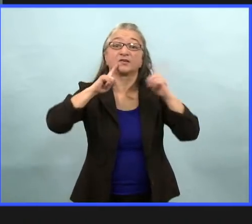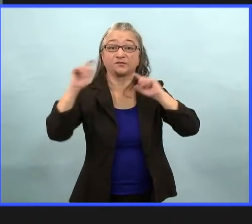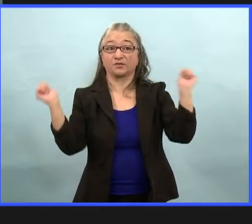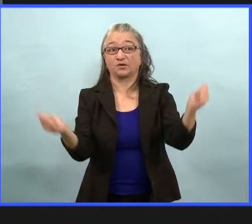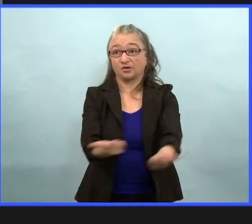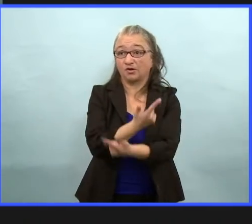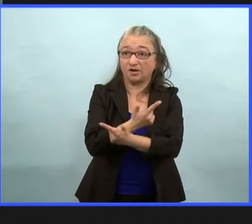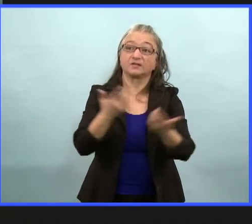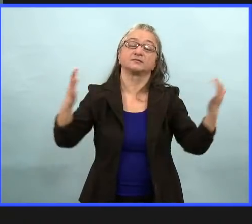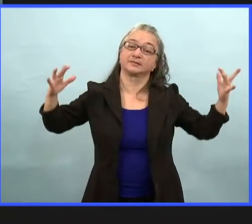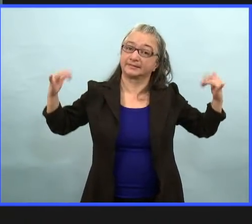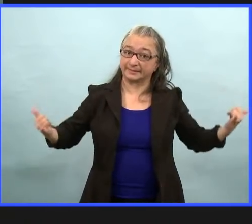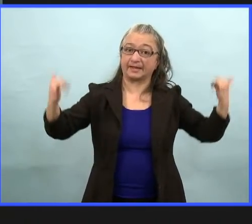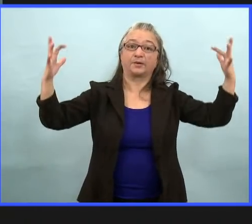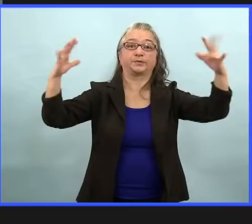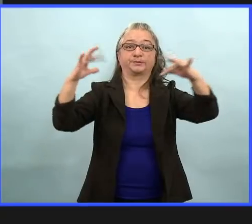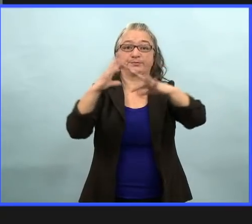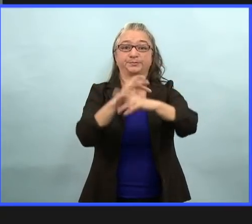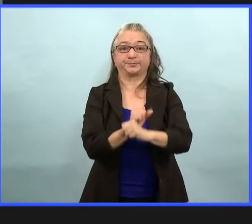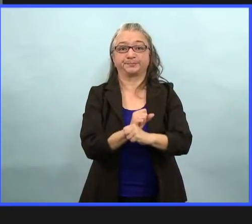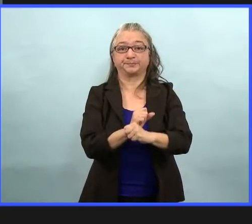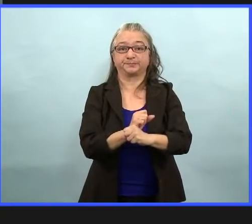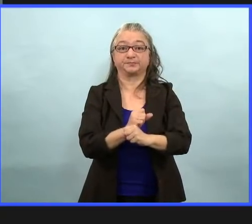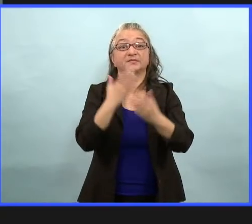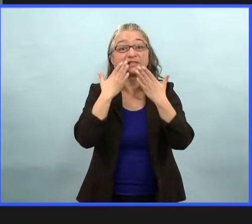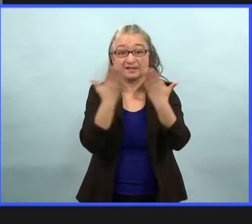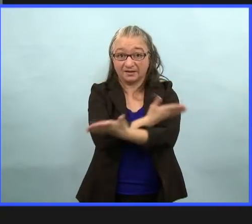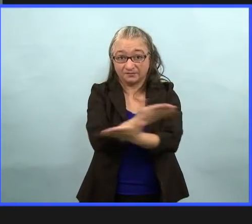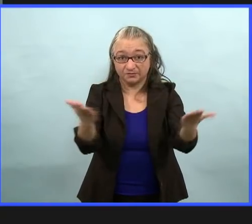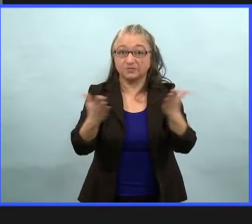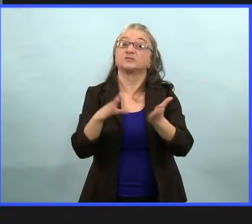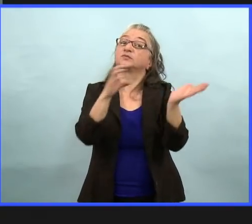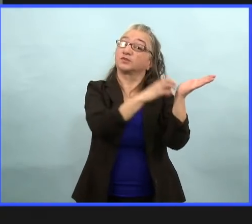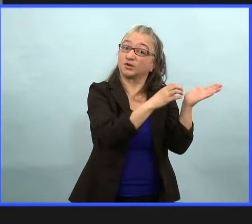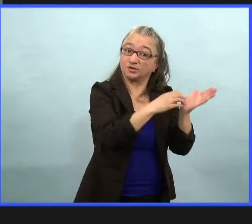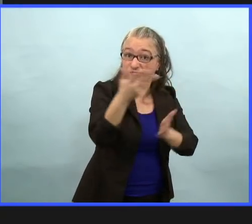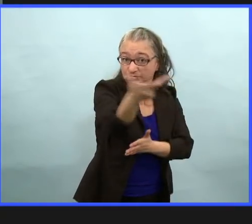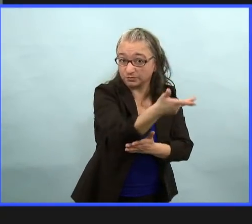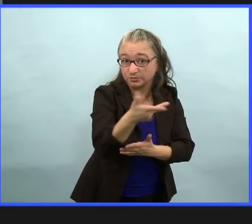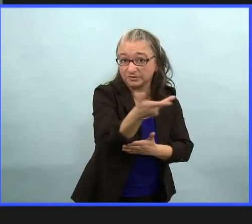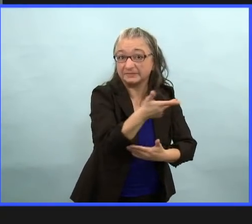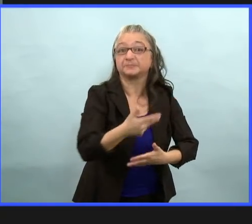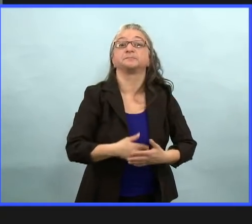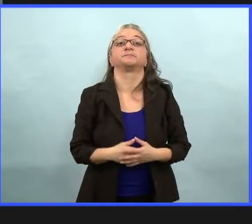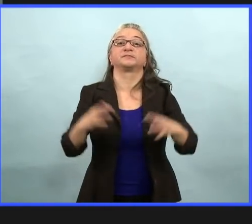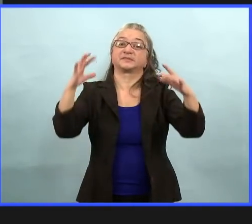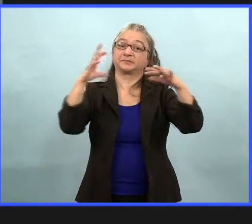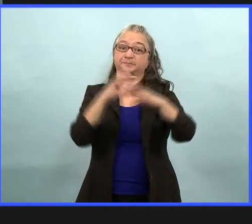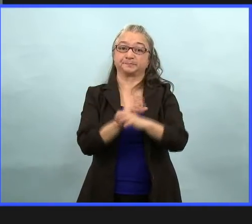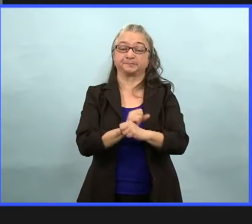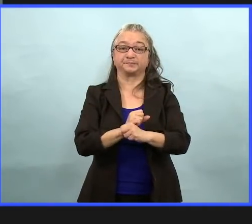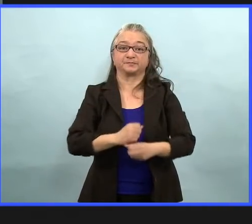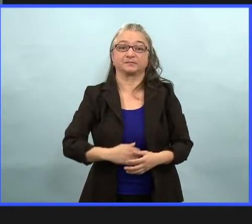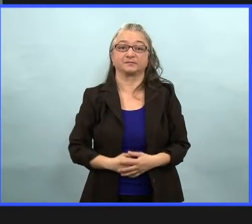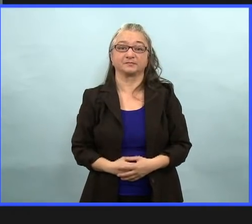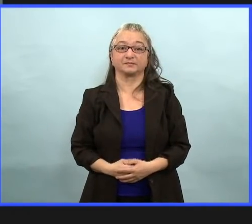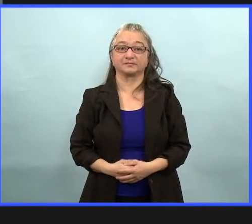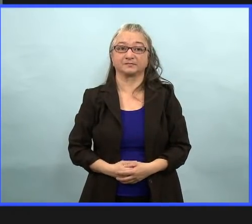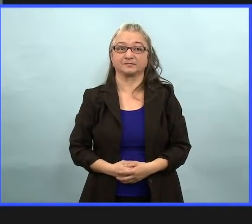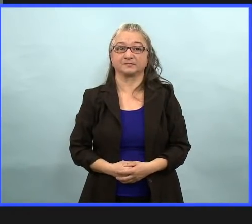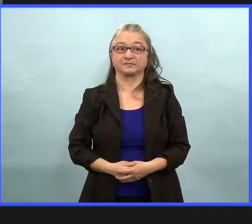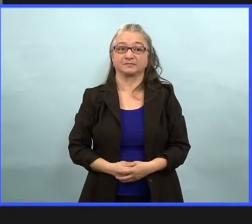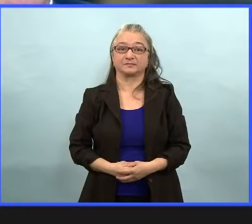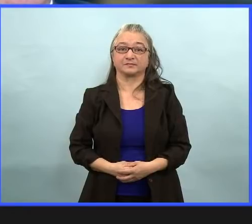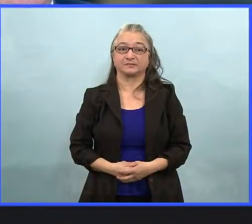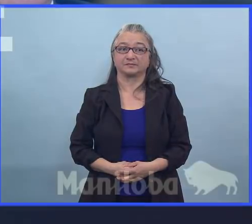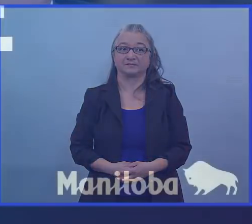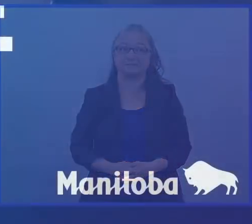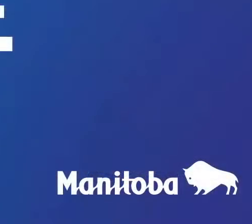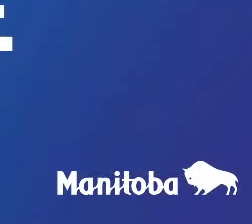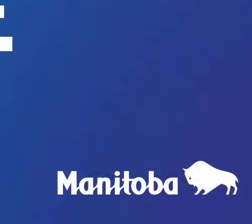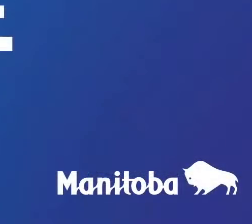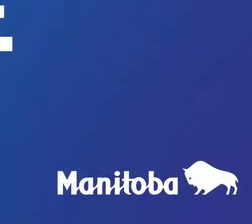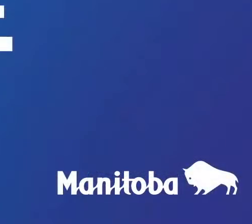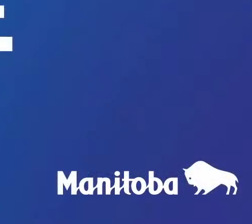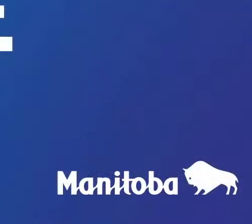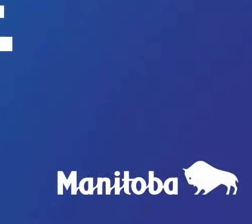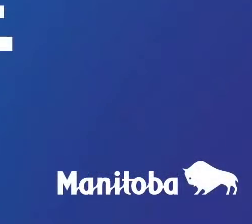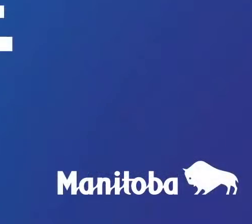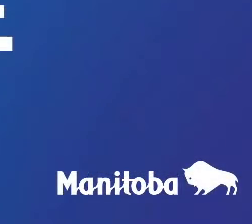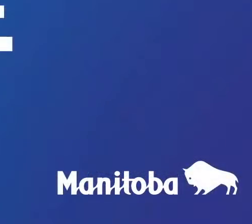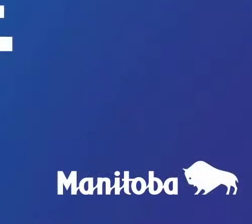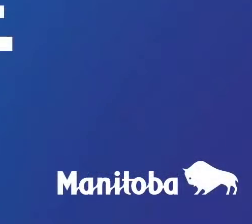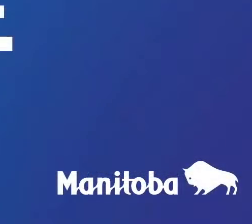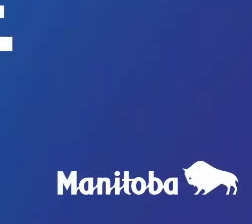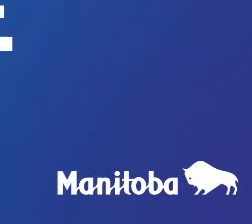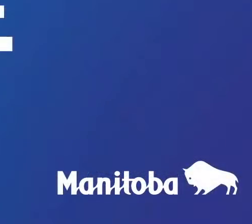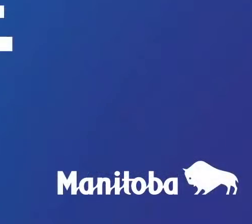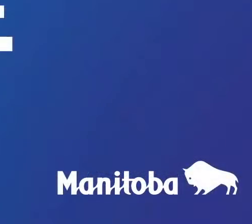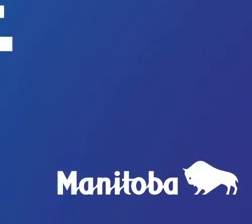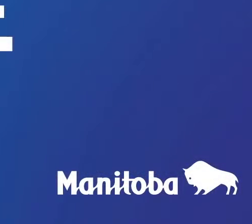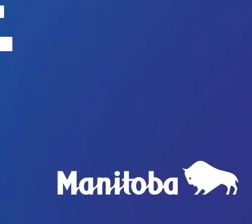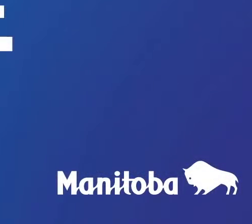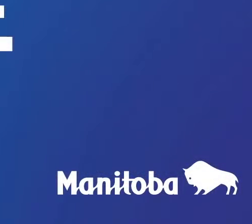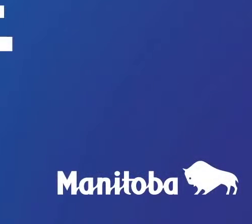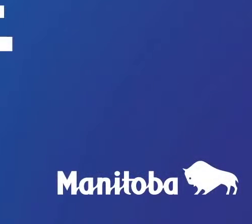conclude this session right now thank you to the doctors and this concludes our media briefing